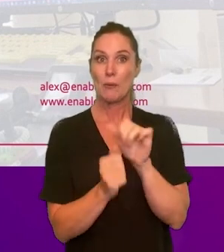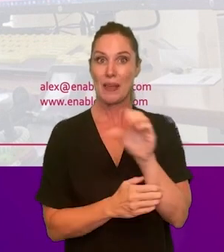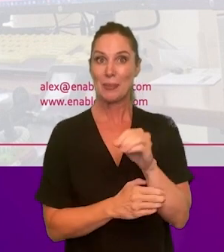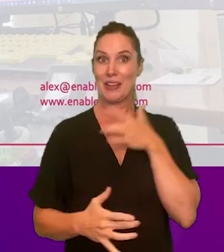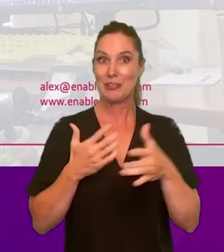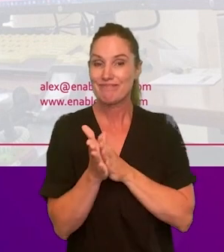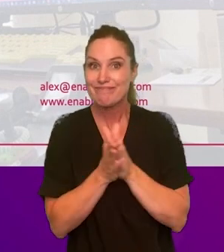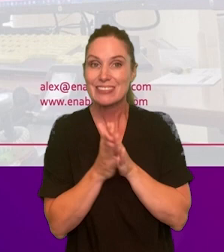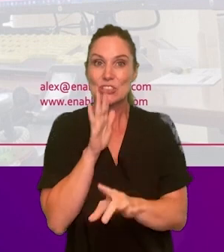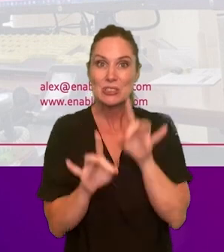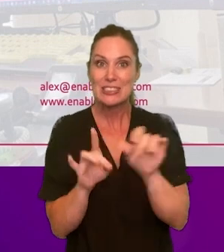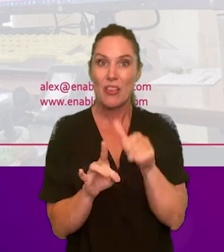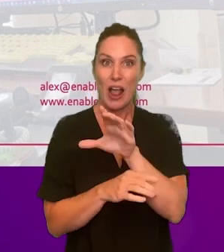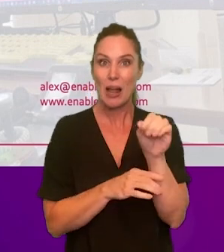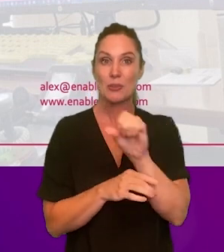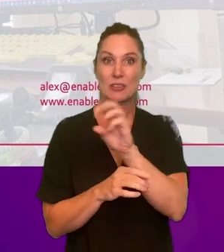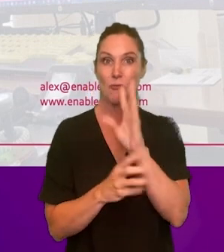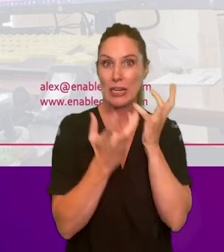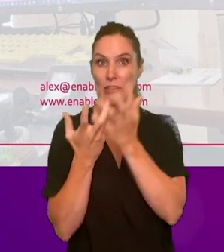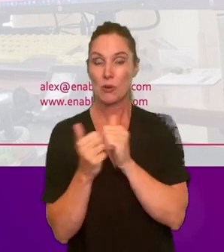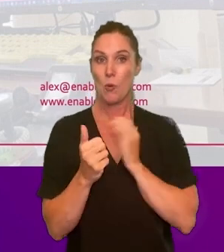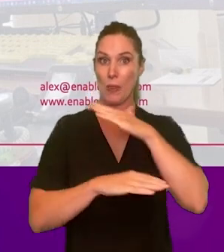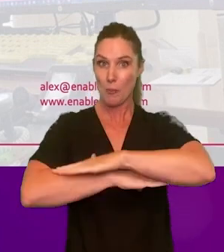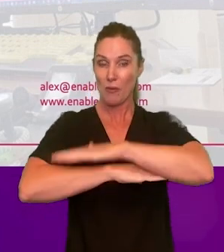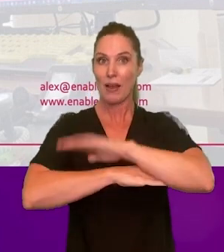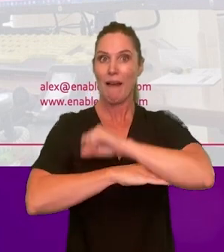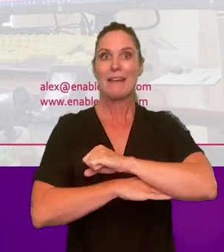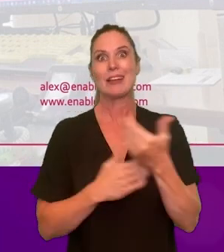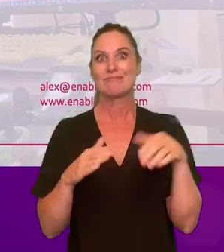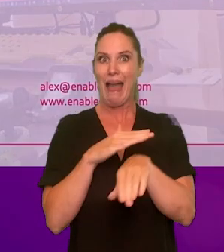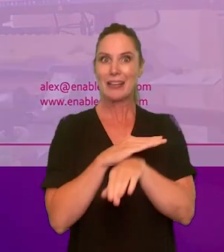through a simple software integration with our platform, they can gain access to hundreds of millions of new users, too.